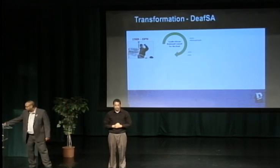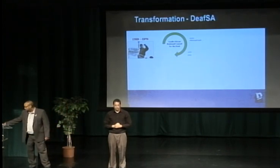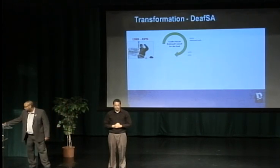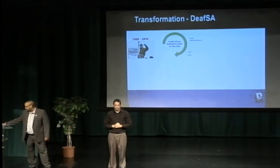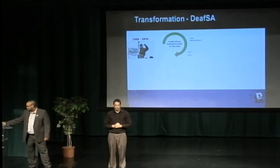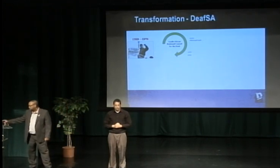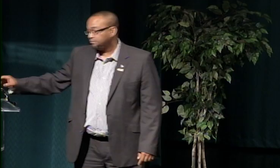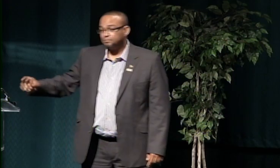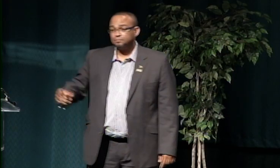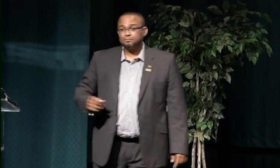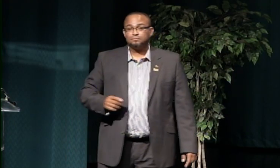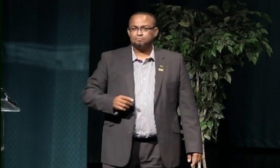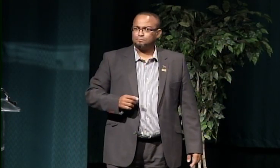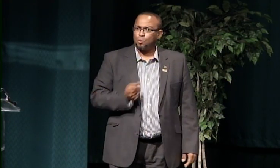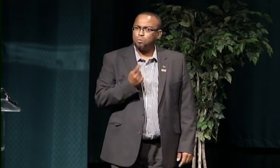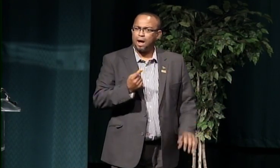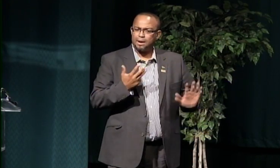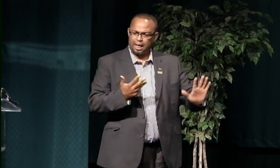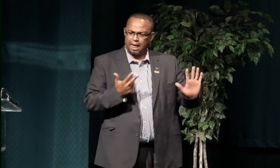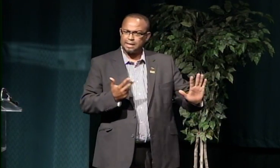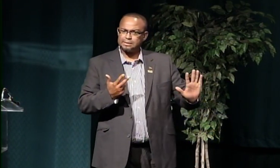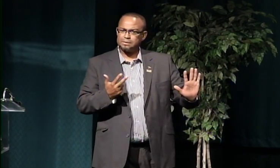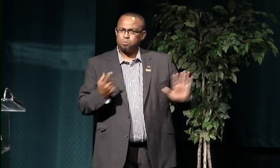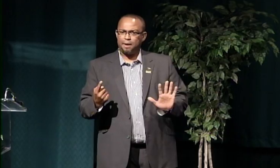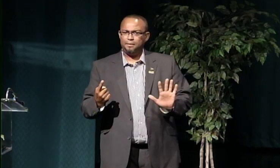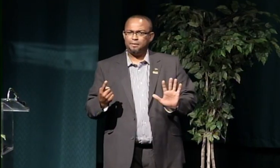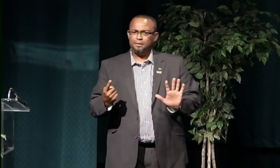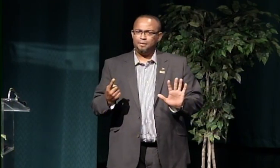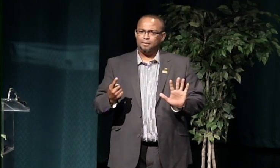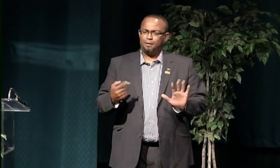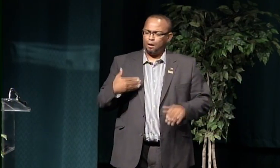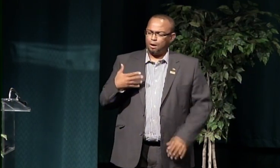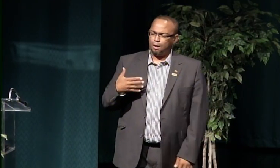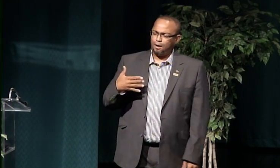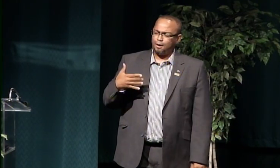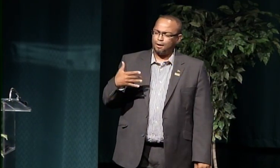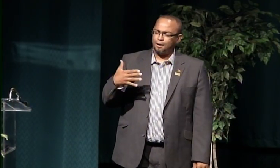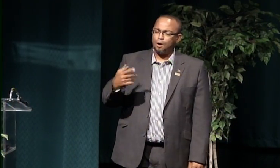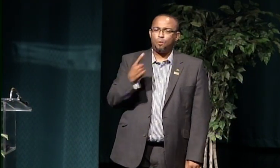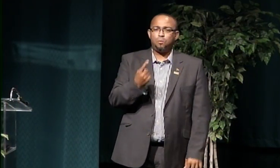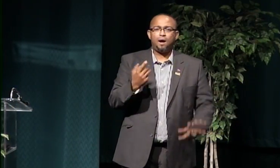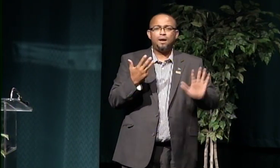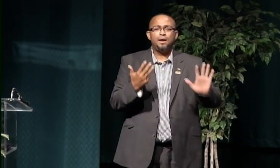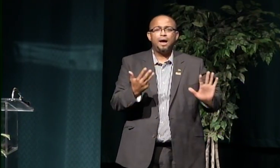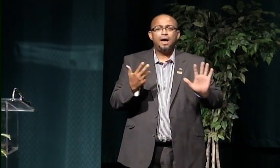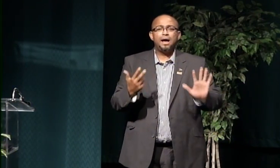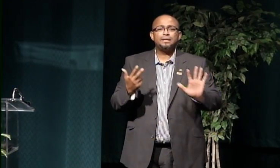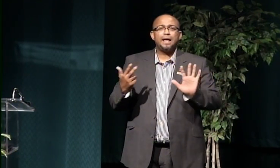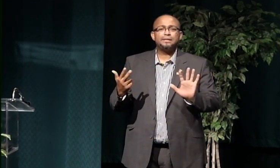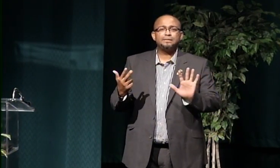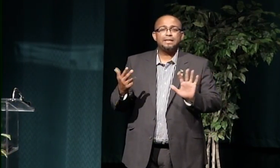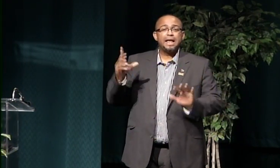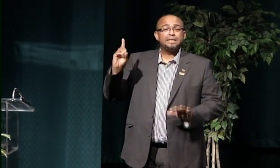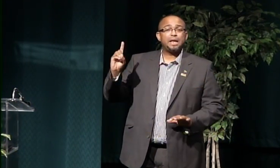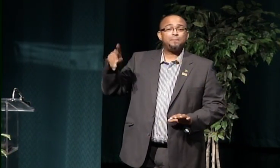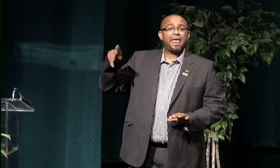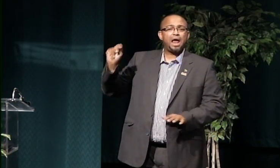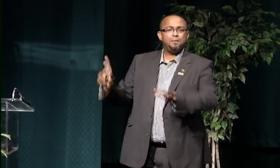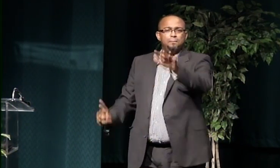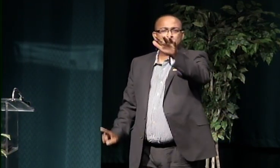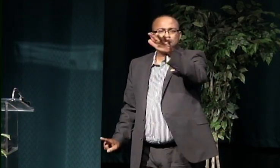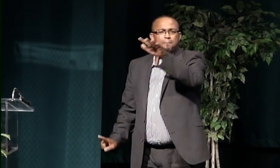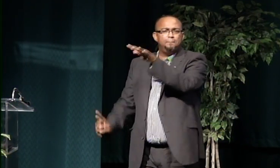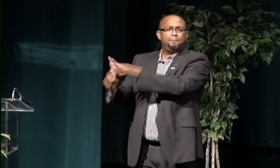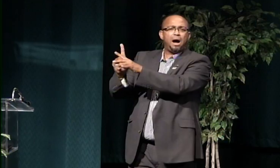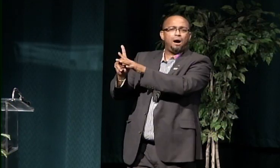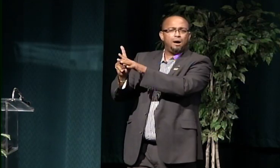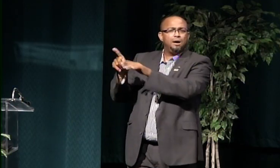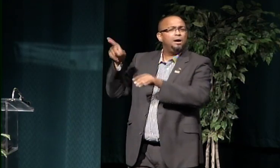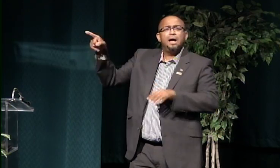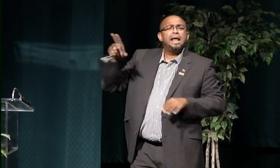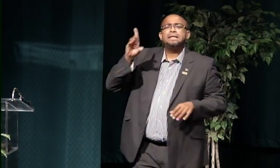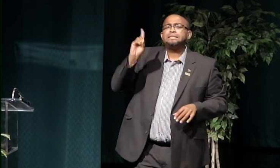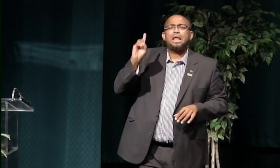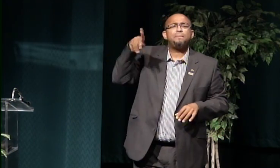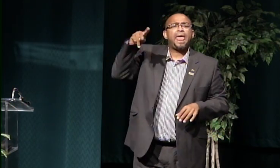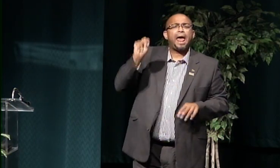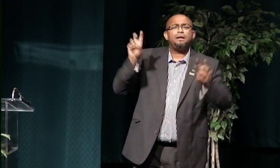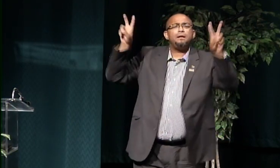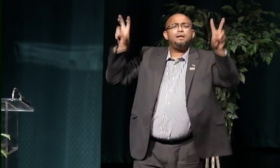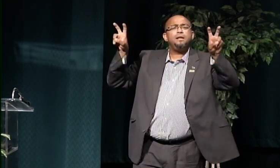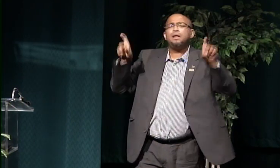1988 is the Deaf President Now movement.